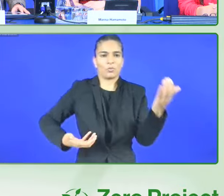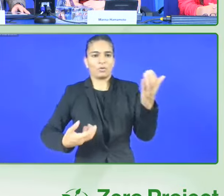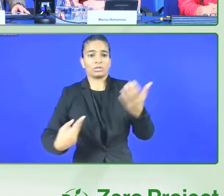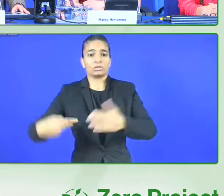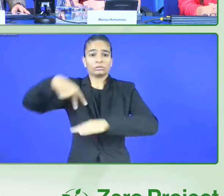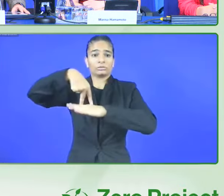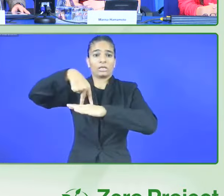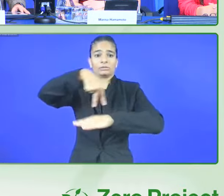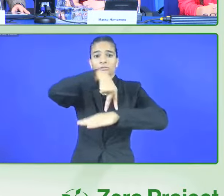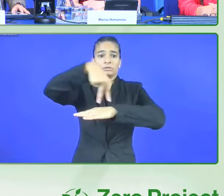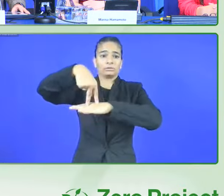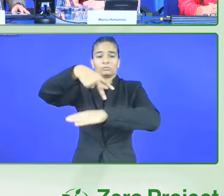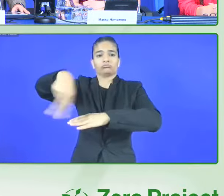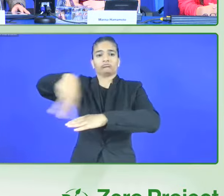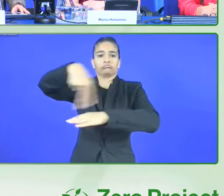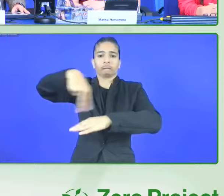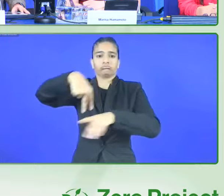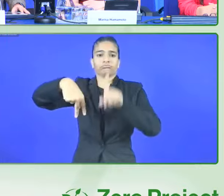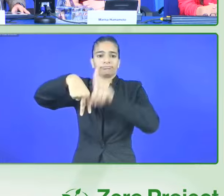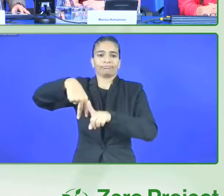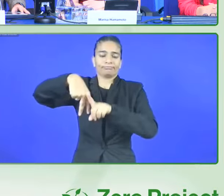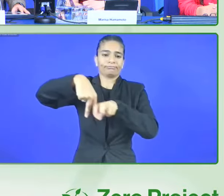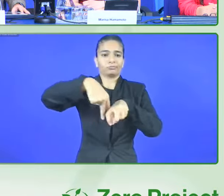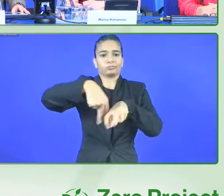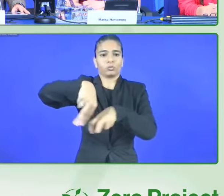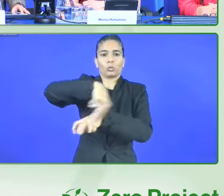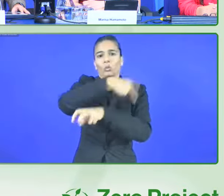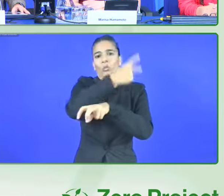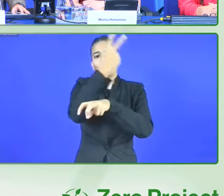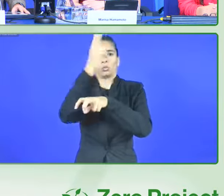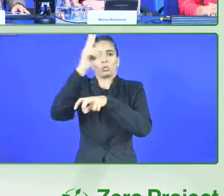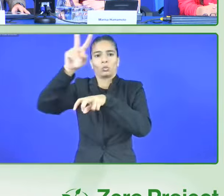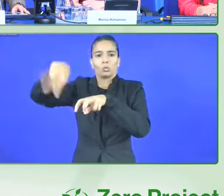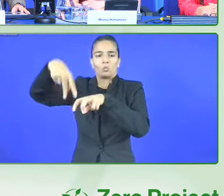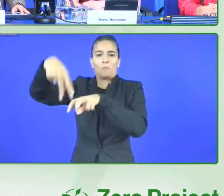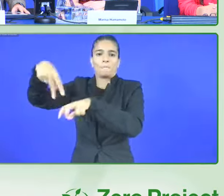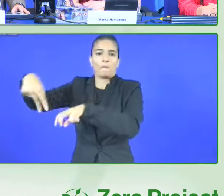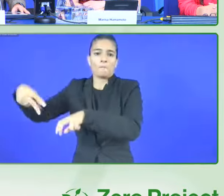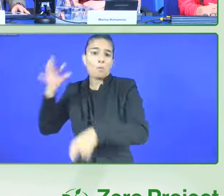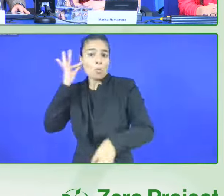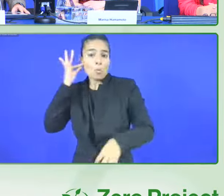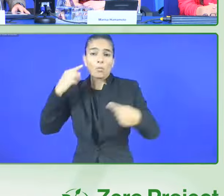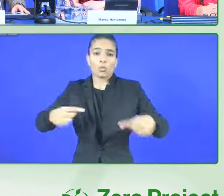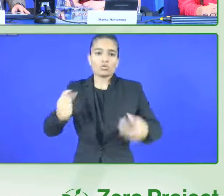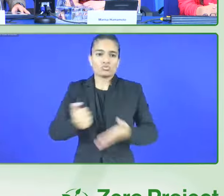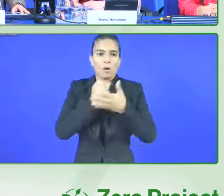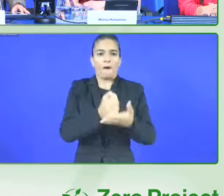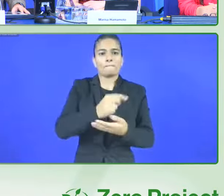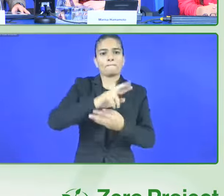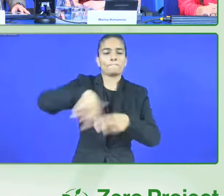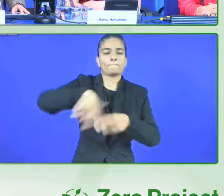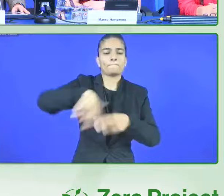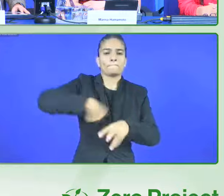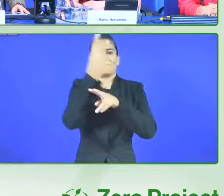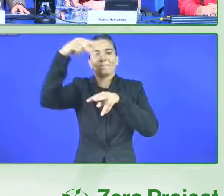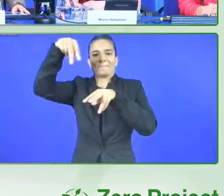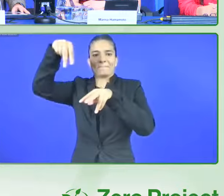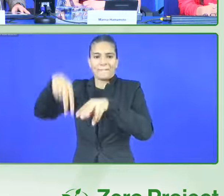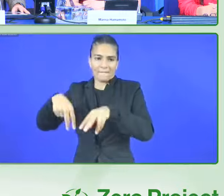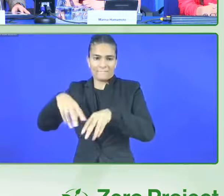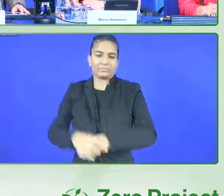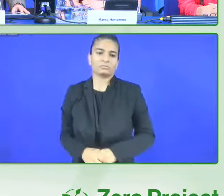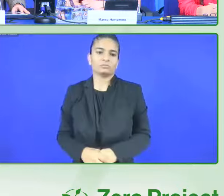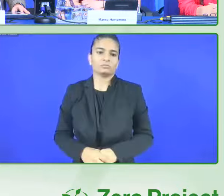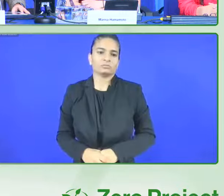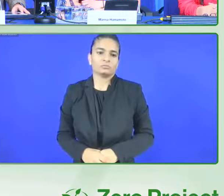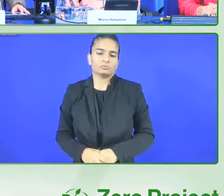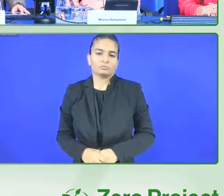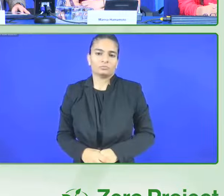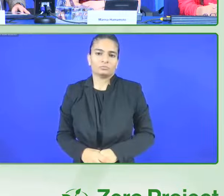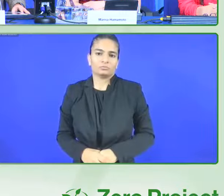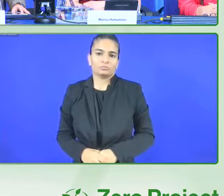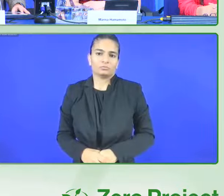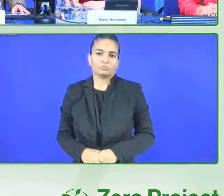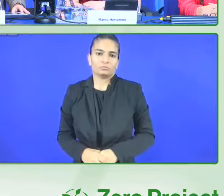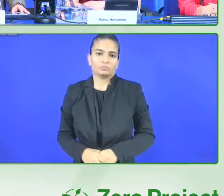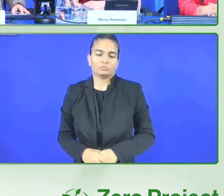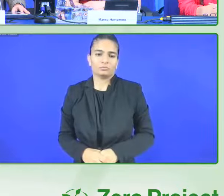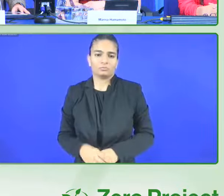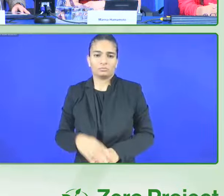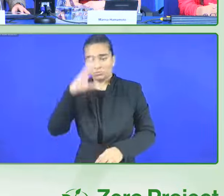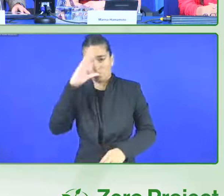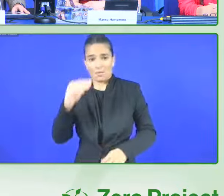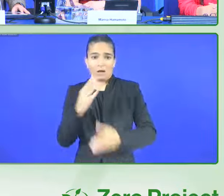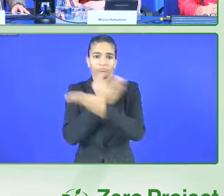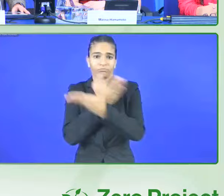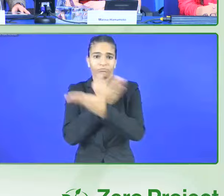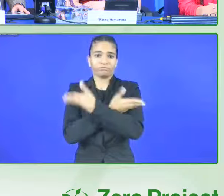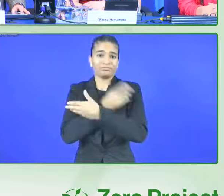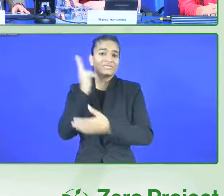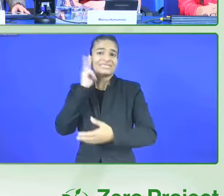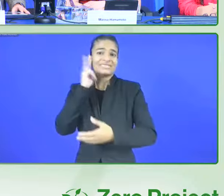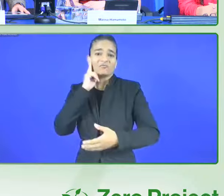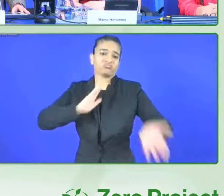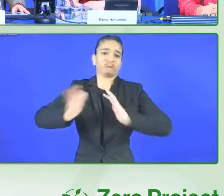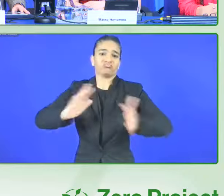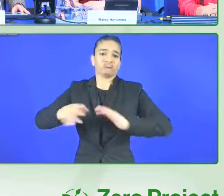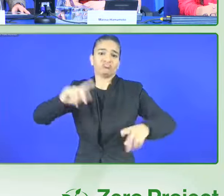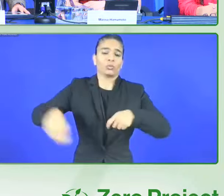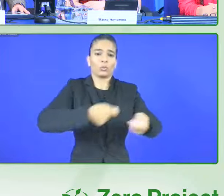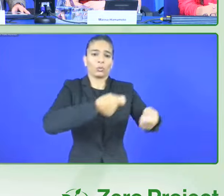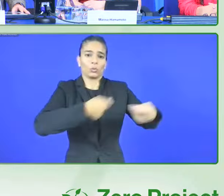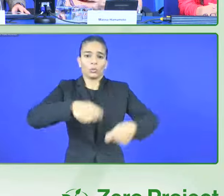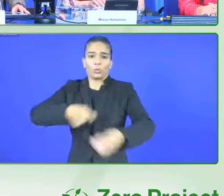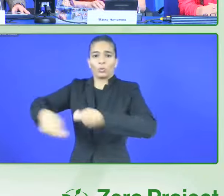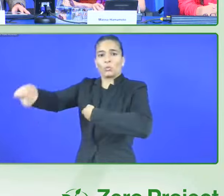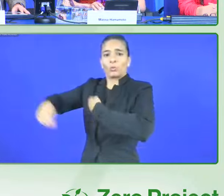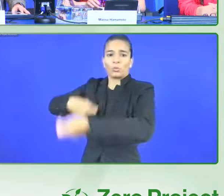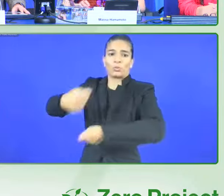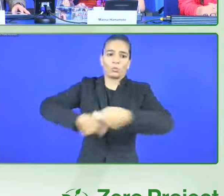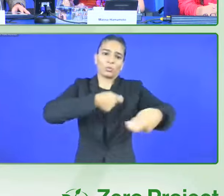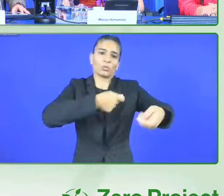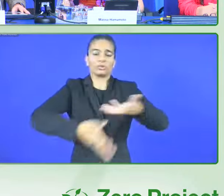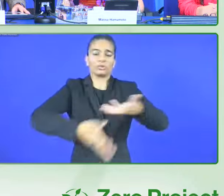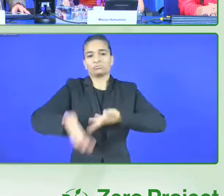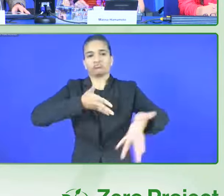I am very much honoured now to introduce to you Marisa, founder of infinitive flow dance